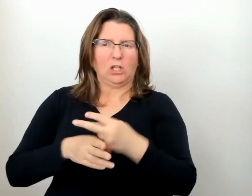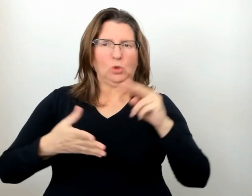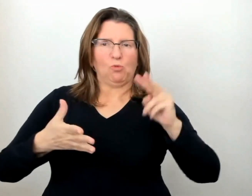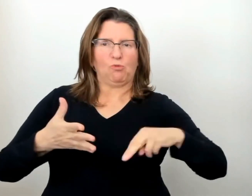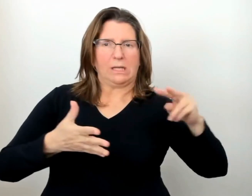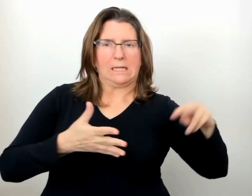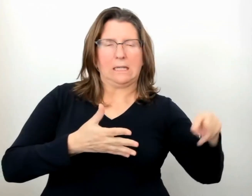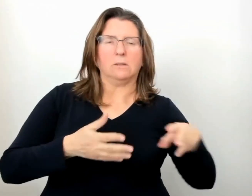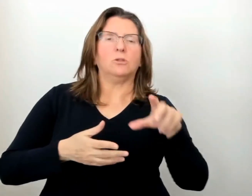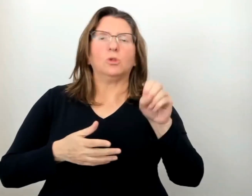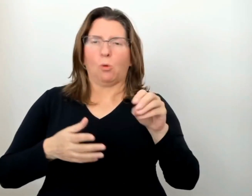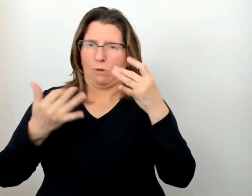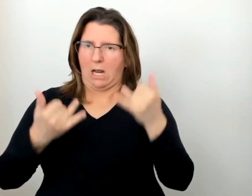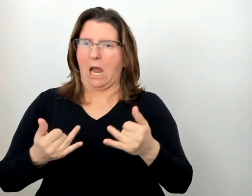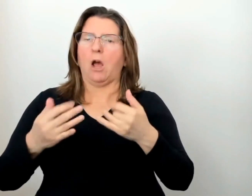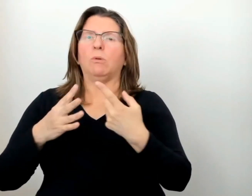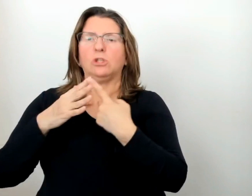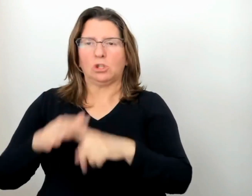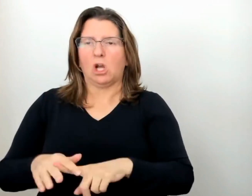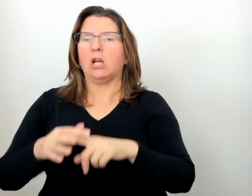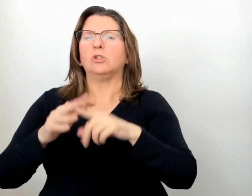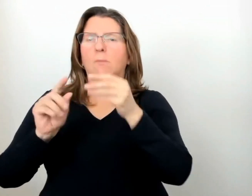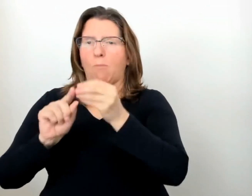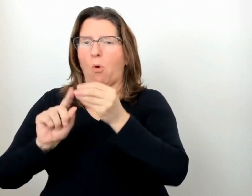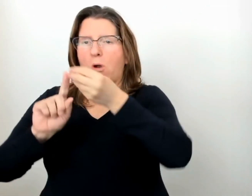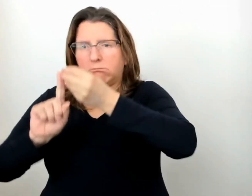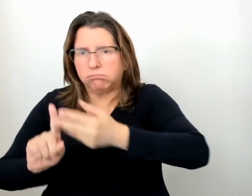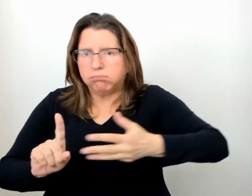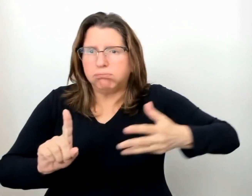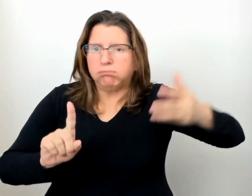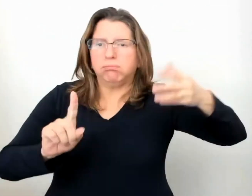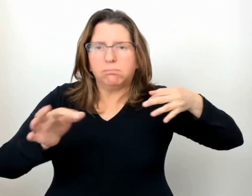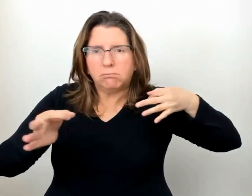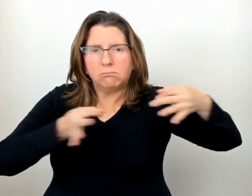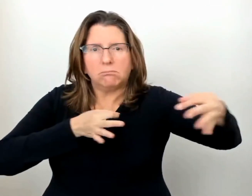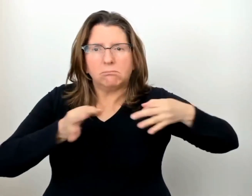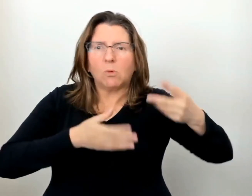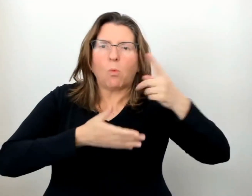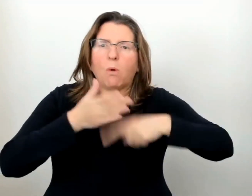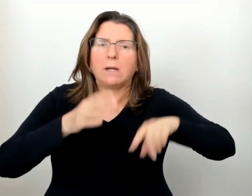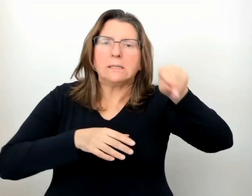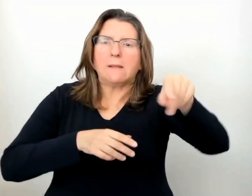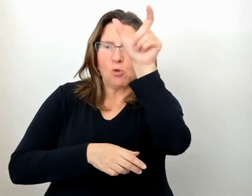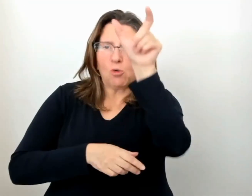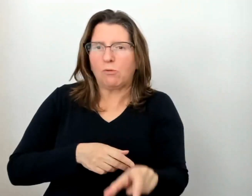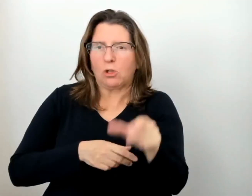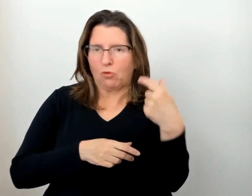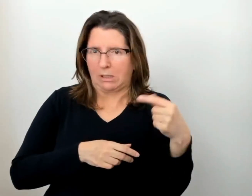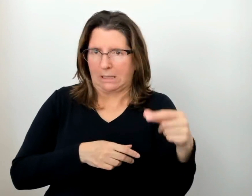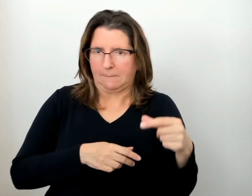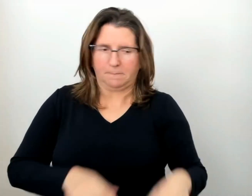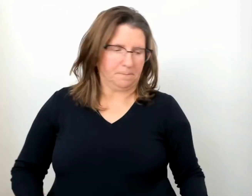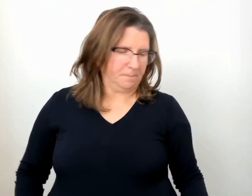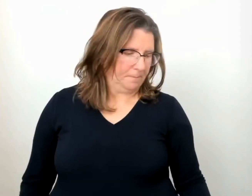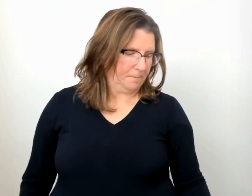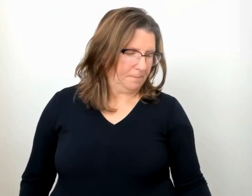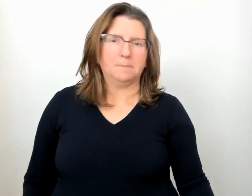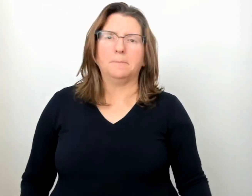I realize the print is hard to see on the slide, so I will break it down and explain it.